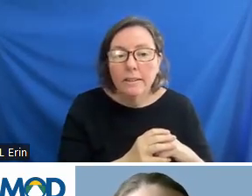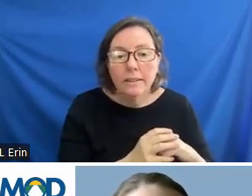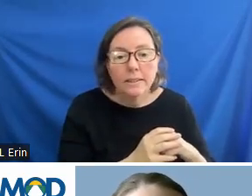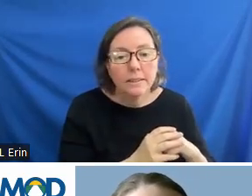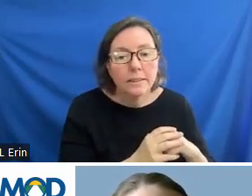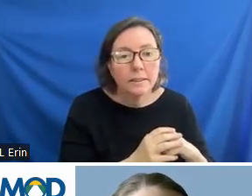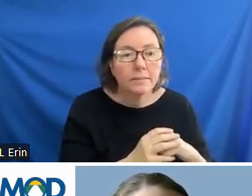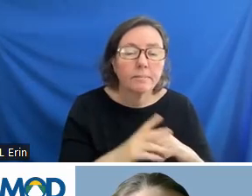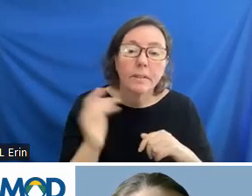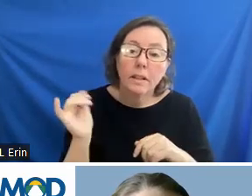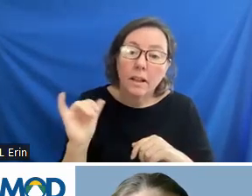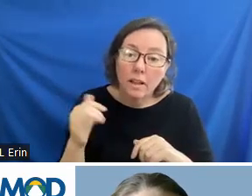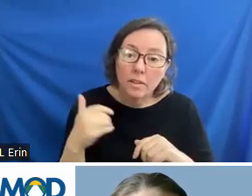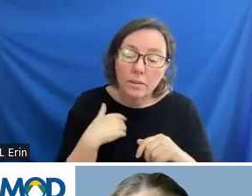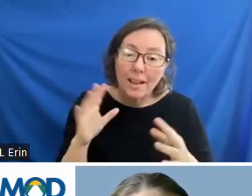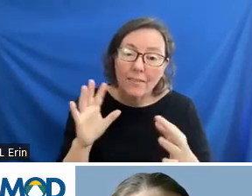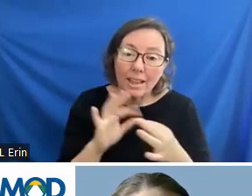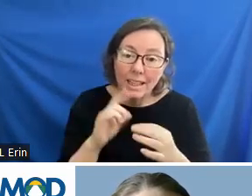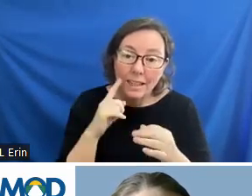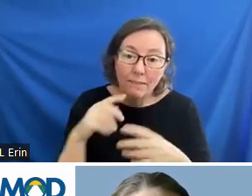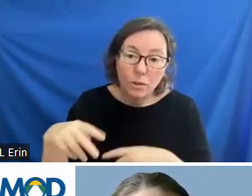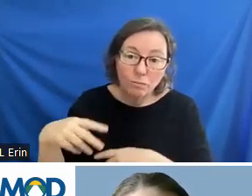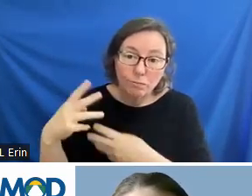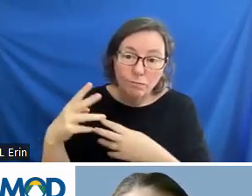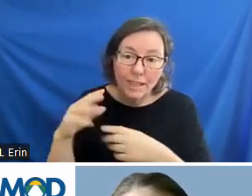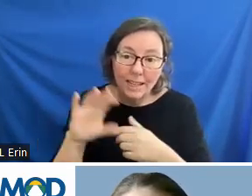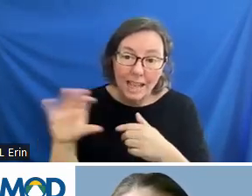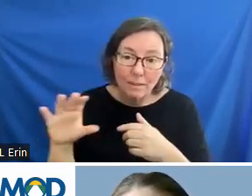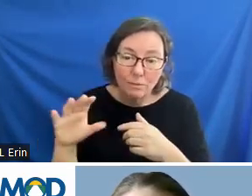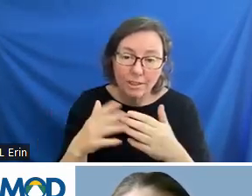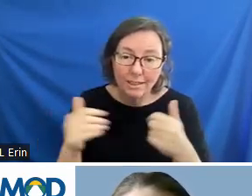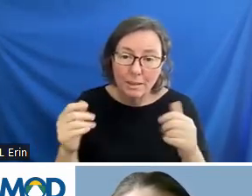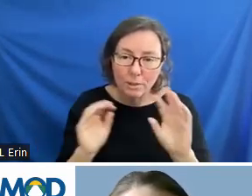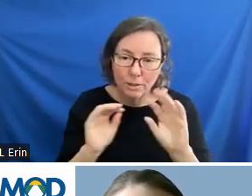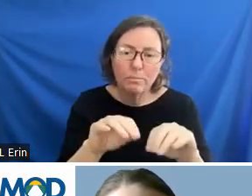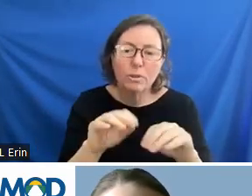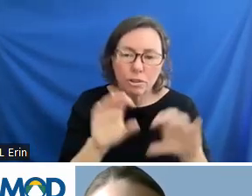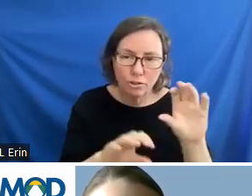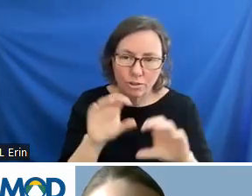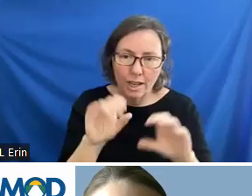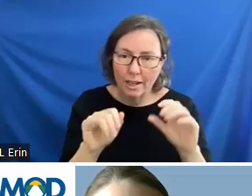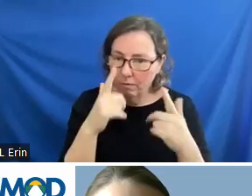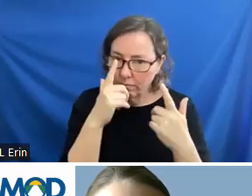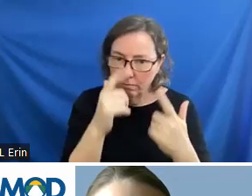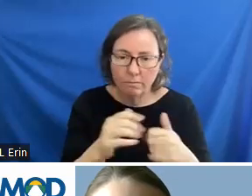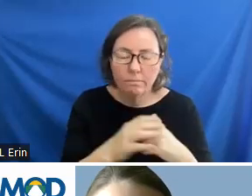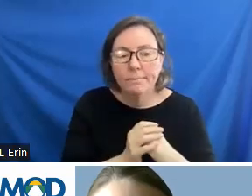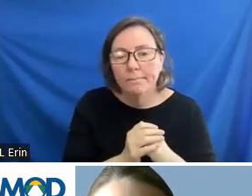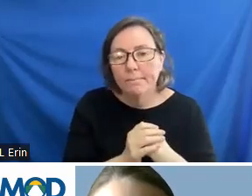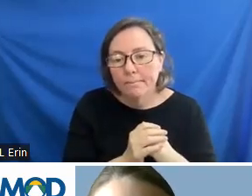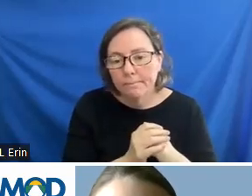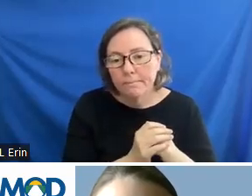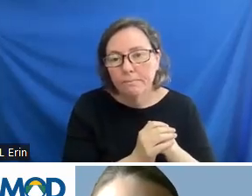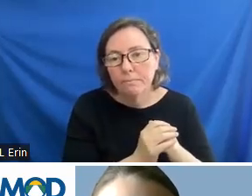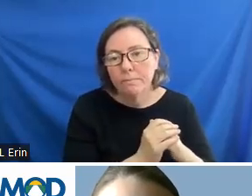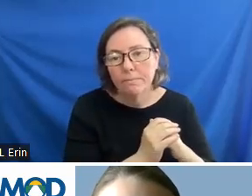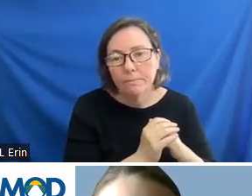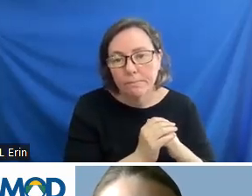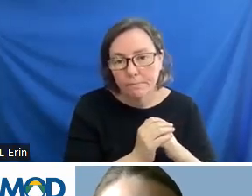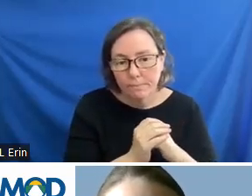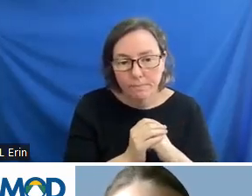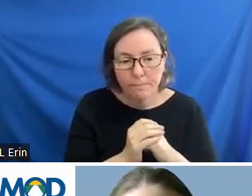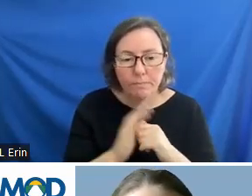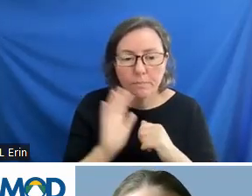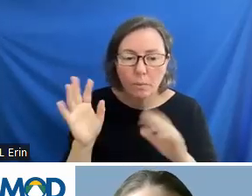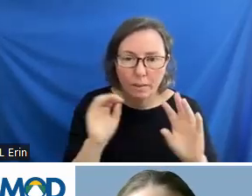There's also a link to the captions in the chat. I'll put that in the chat again,